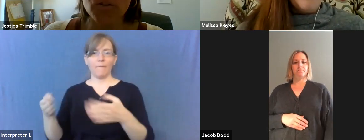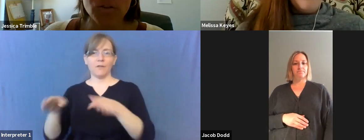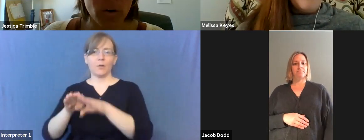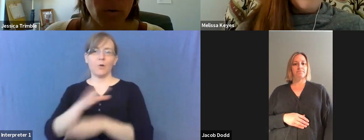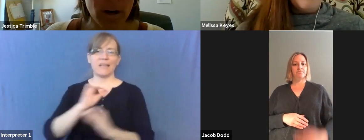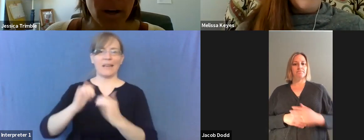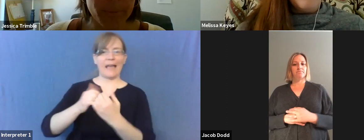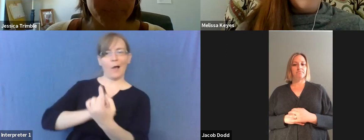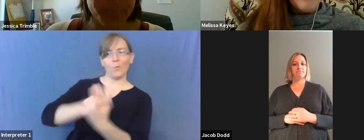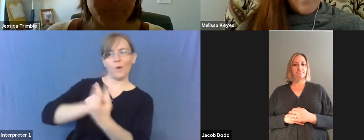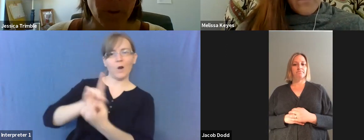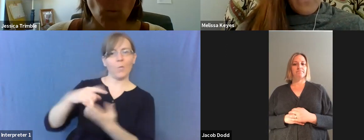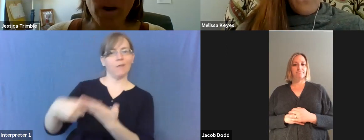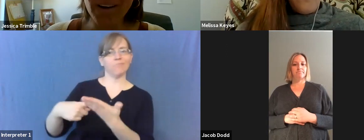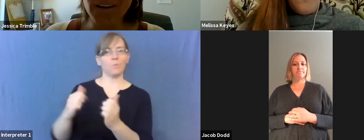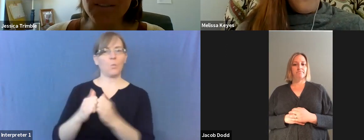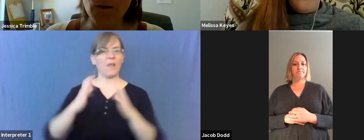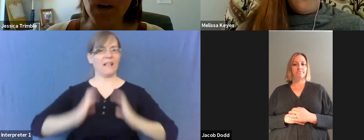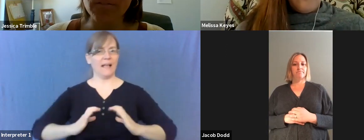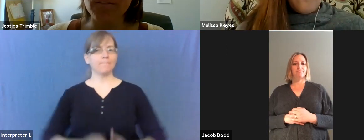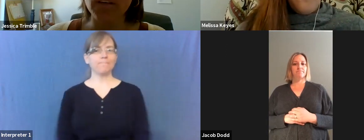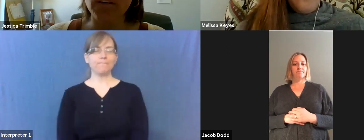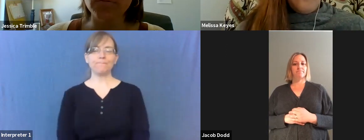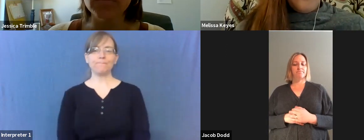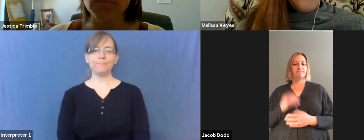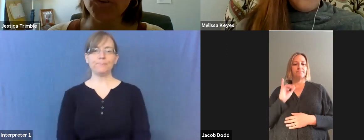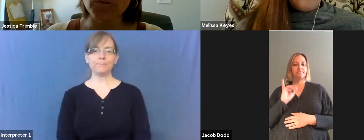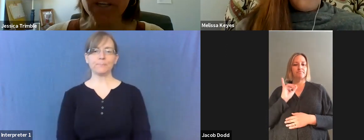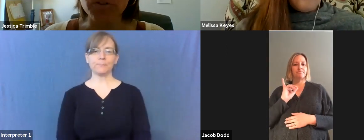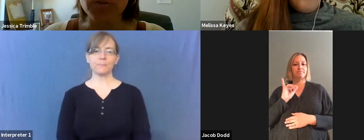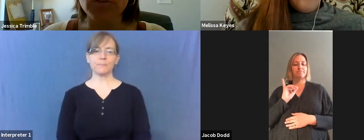So, what are some of the new issues